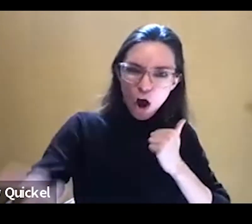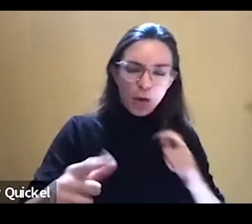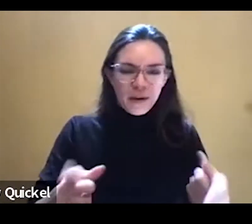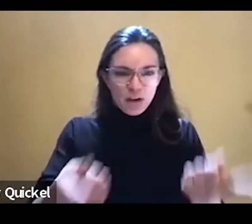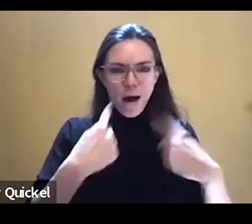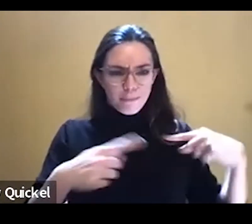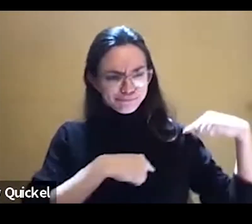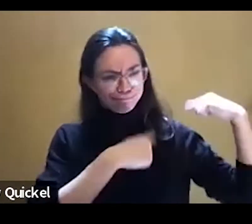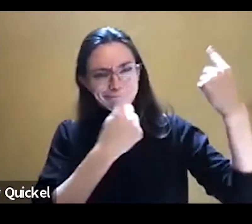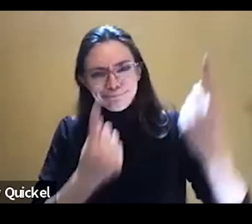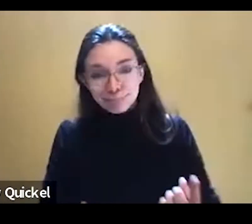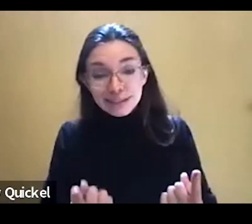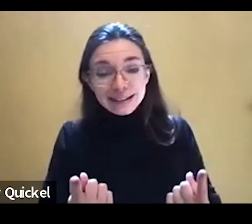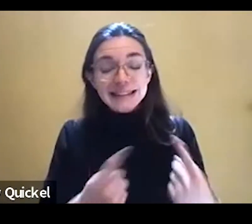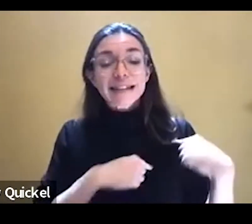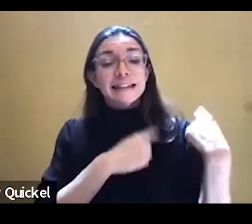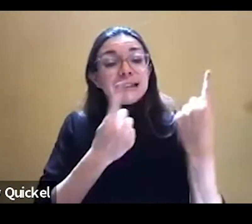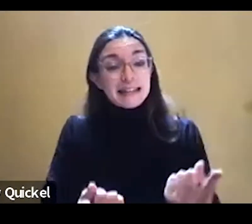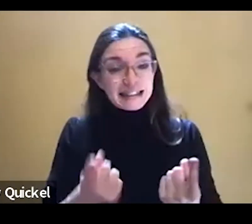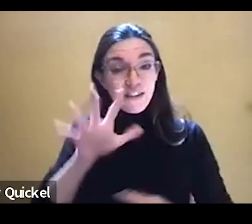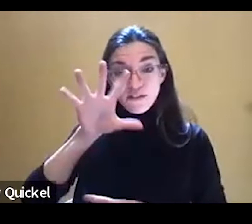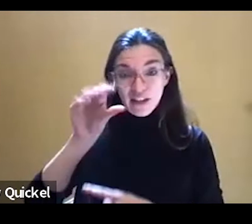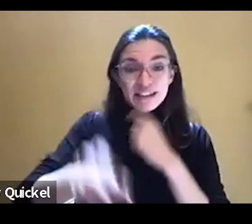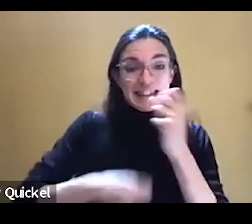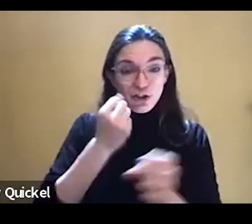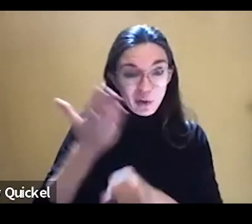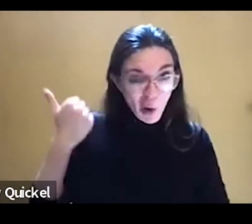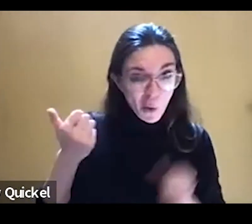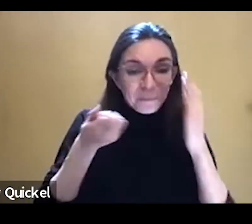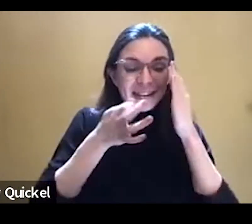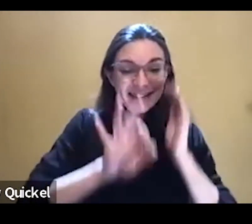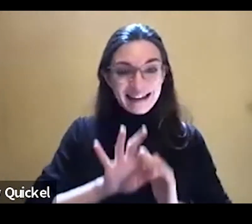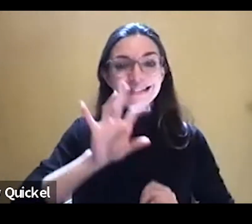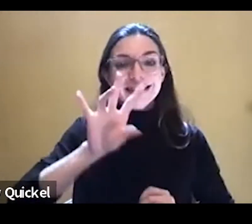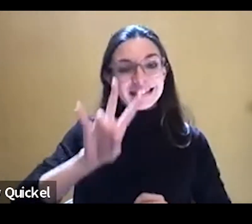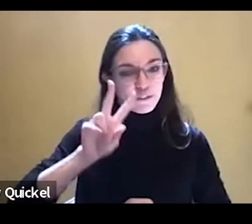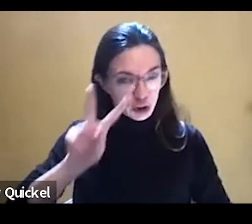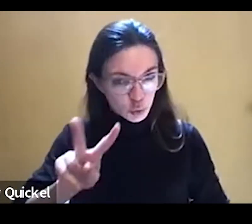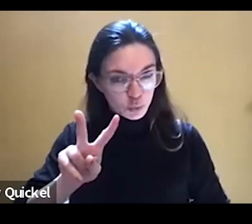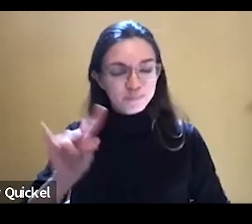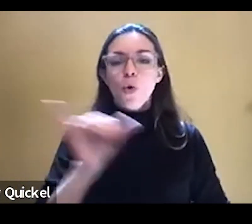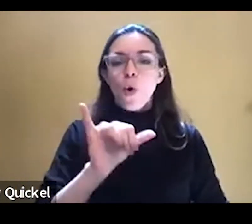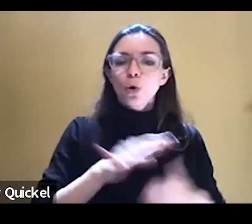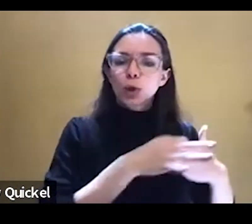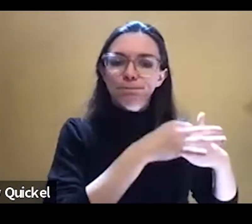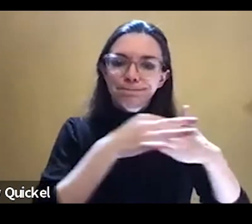nation since 50 years ago, 1972; but we're also driven to use this platform to